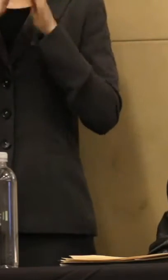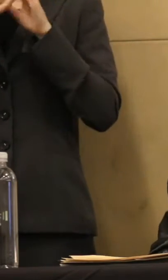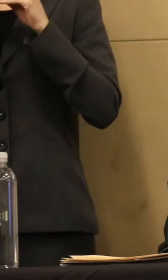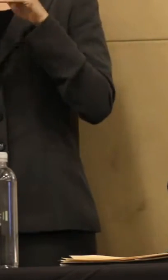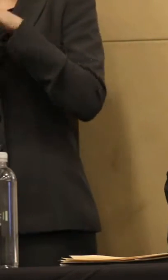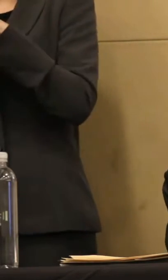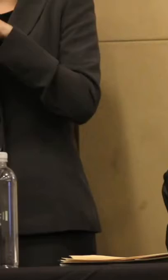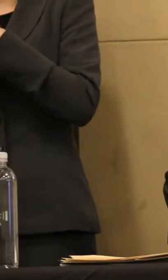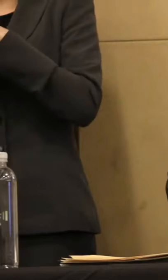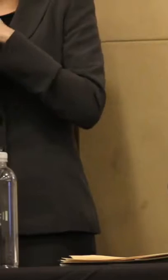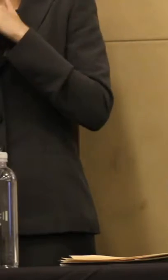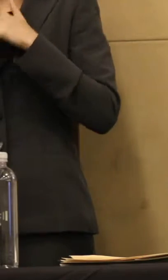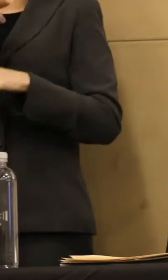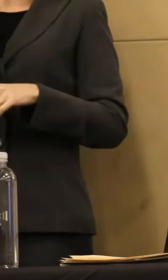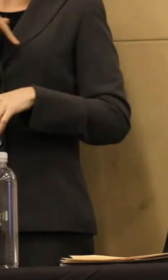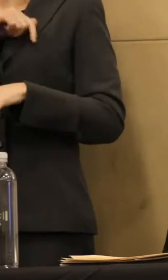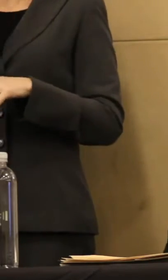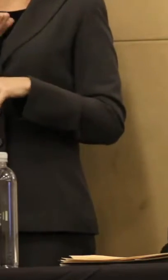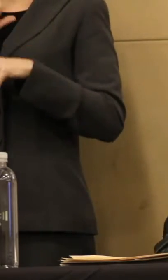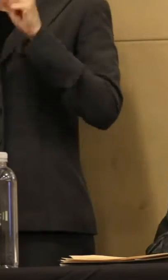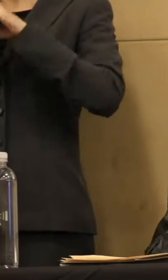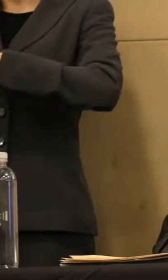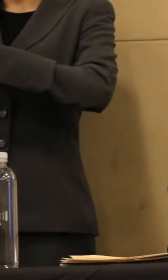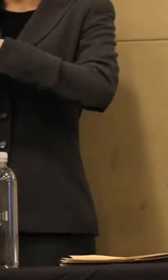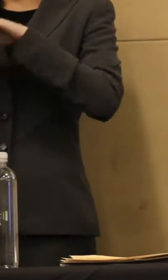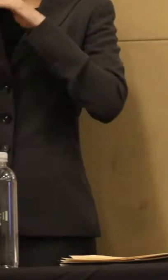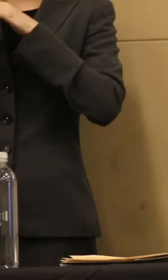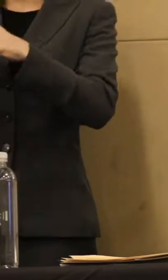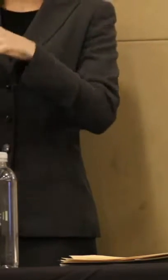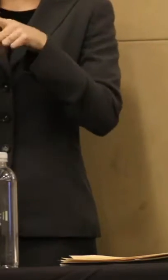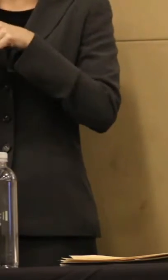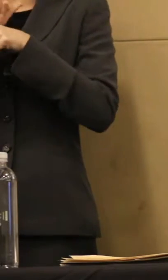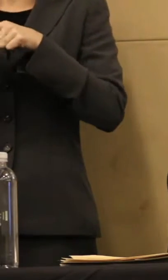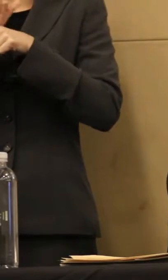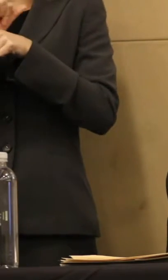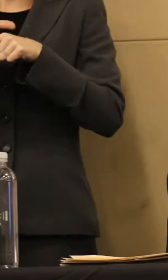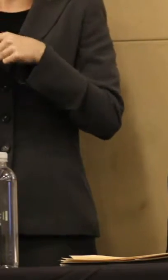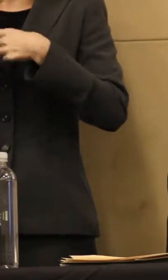apprenticeships and make sure that people with disabilities are included.